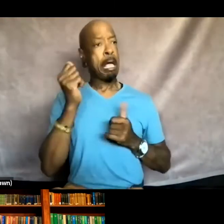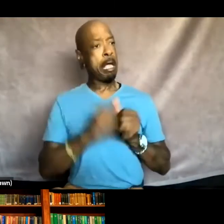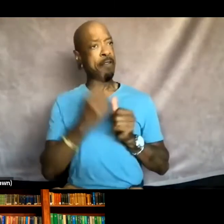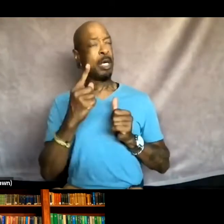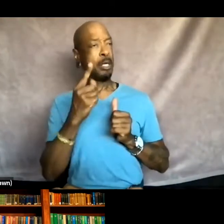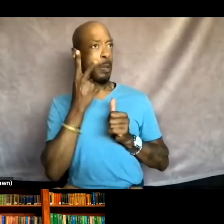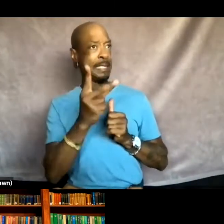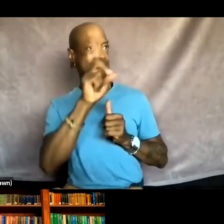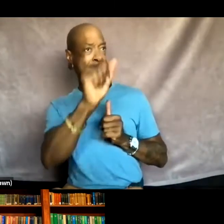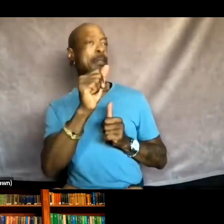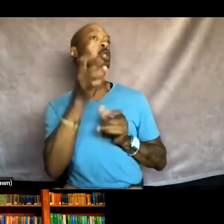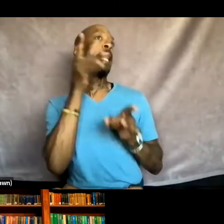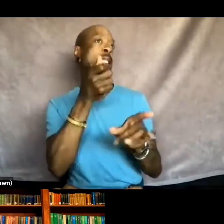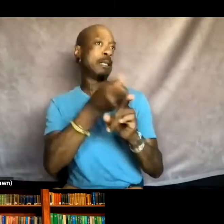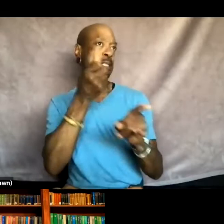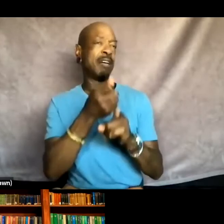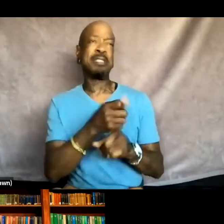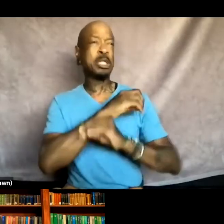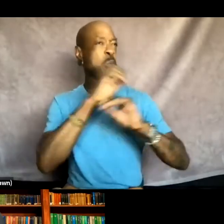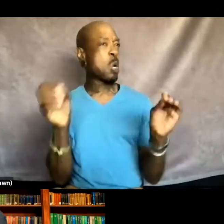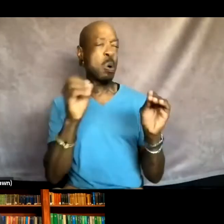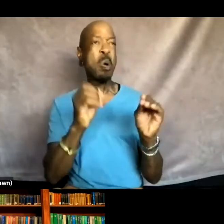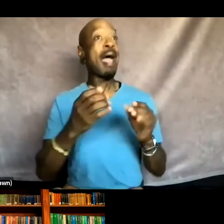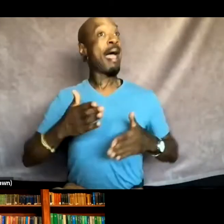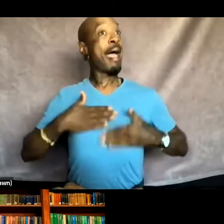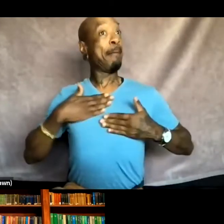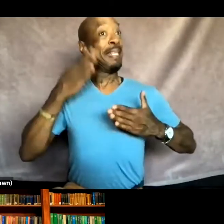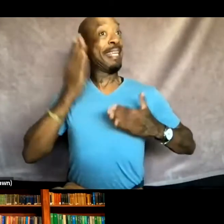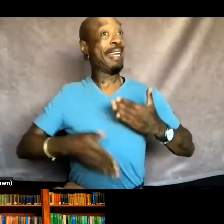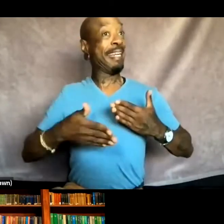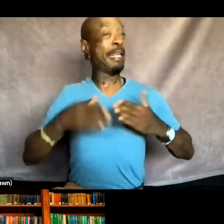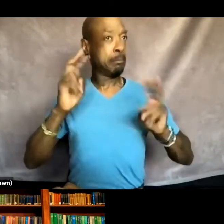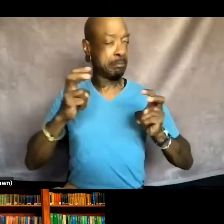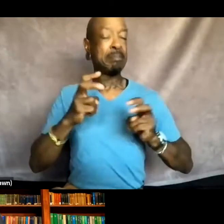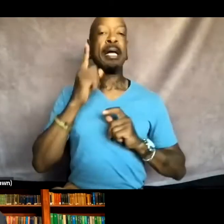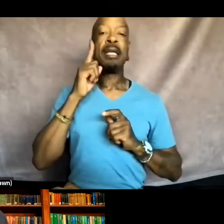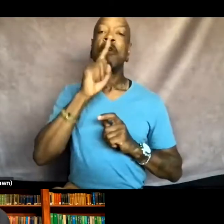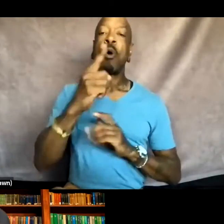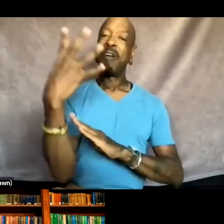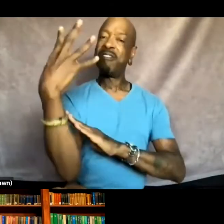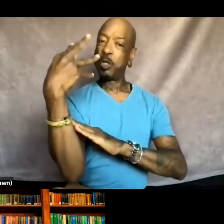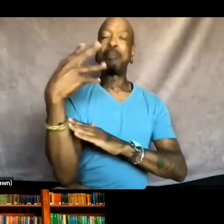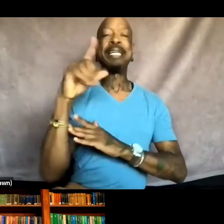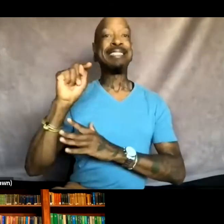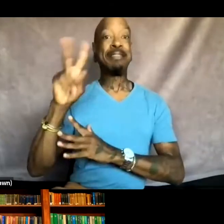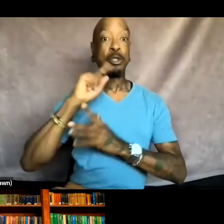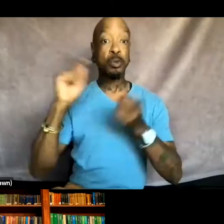be like this there's no happy ending we don't make it to the end. Keah Brown: And I think for film and TV to change that they actually have to listen to